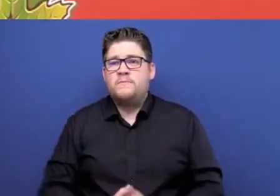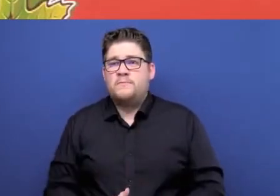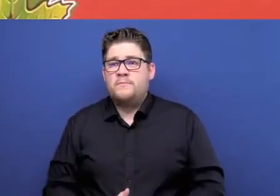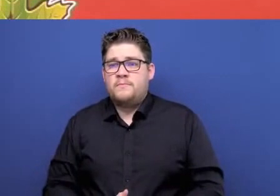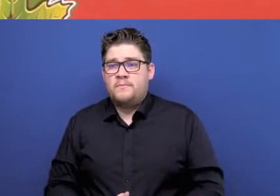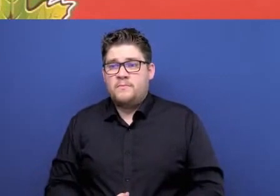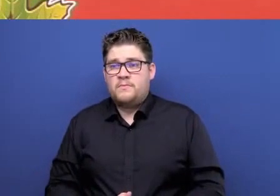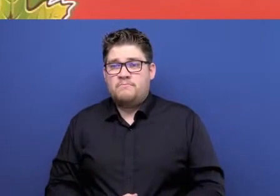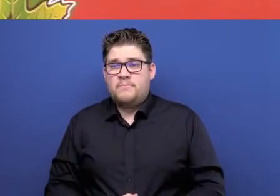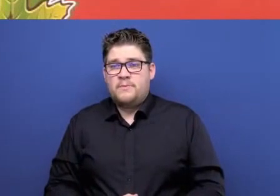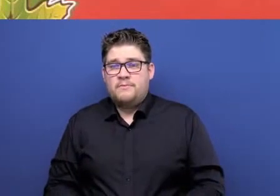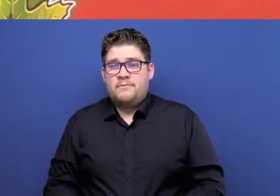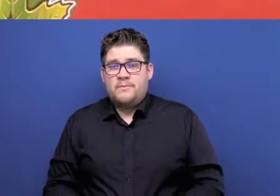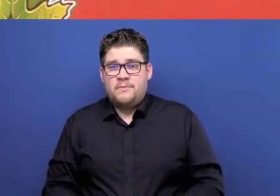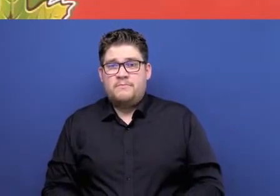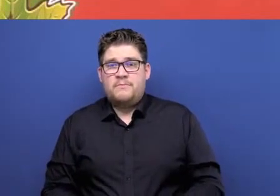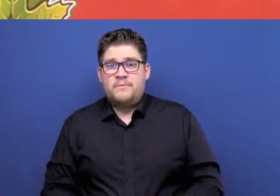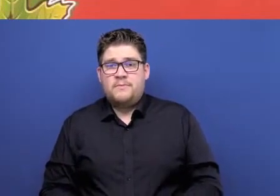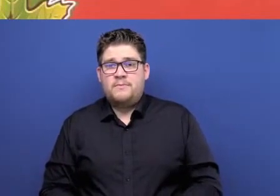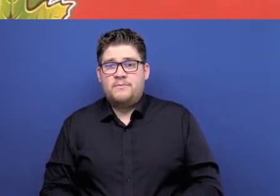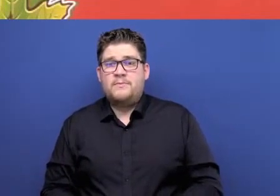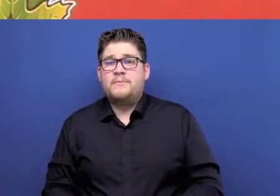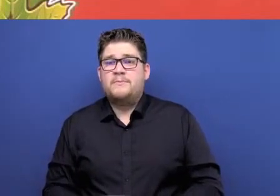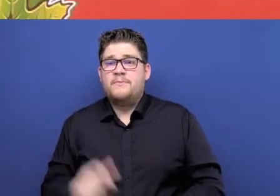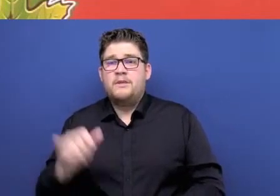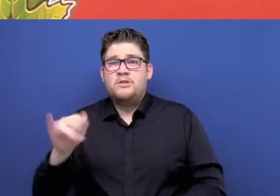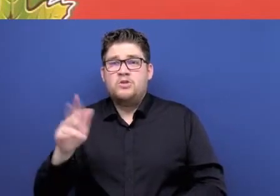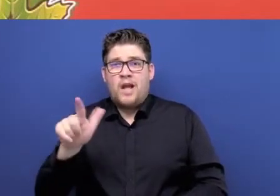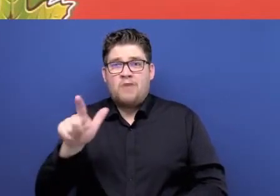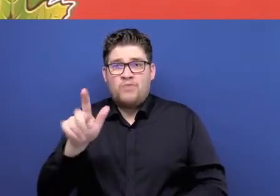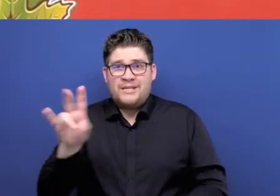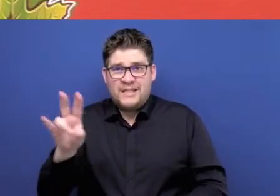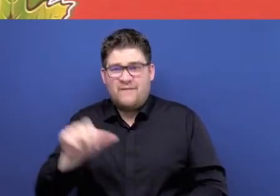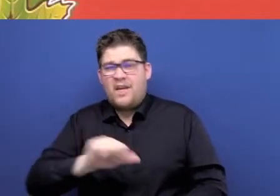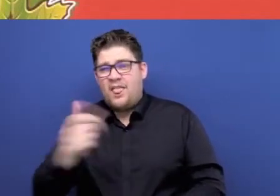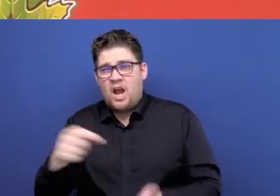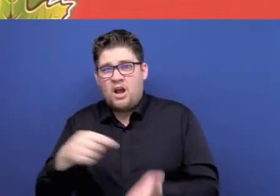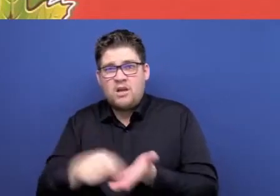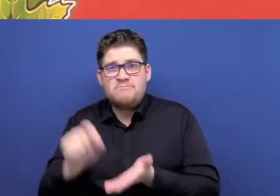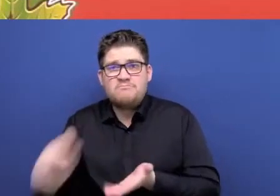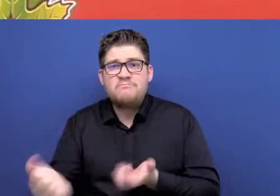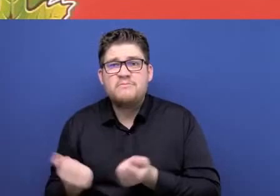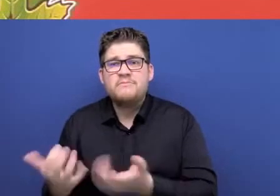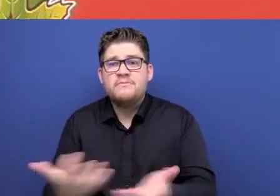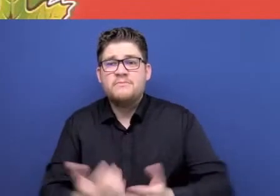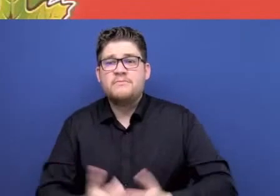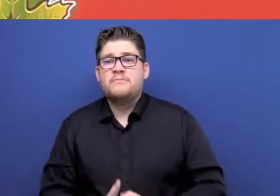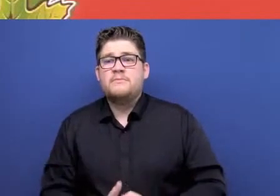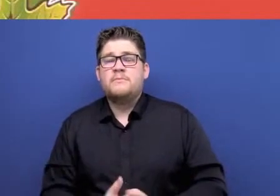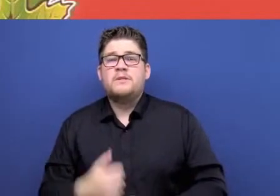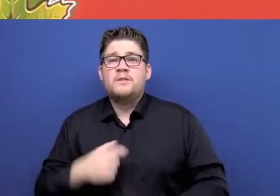in the year of any of those incidents and has any witness accounts or any dash company, so we are appealing to you to